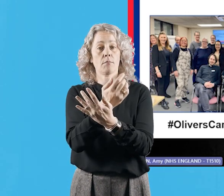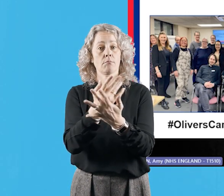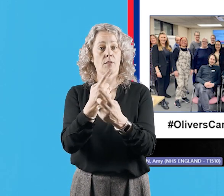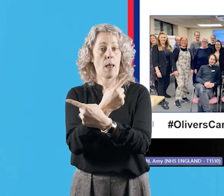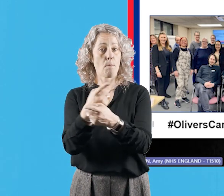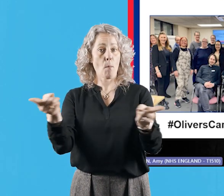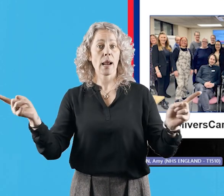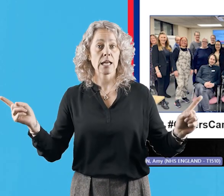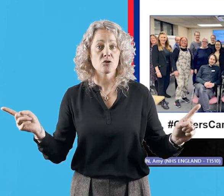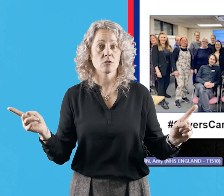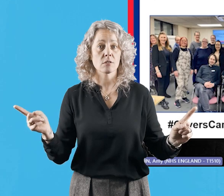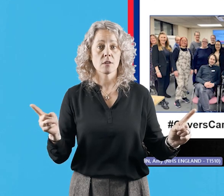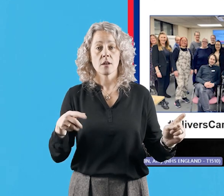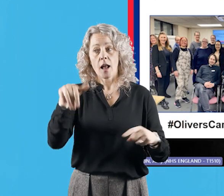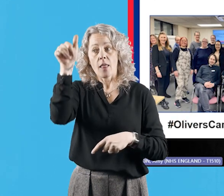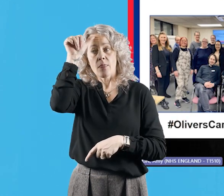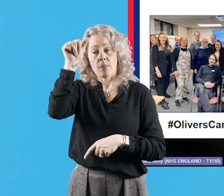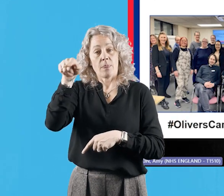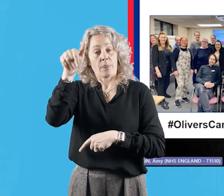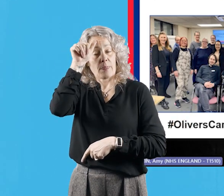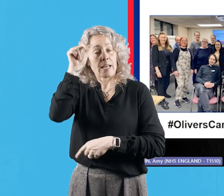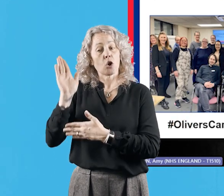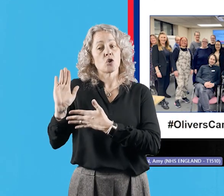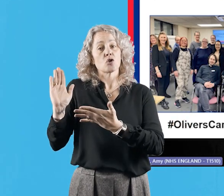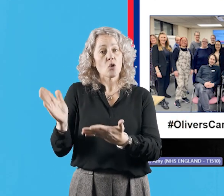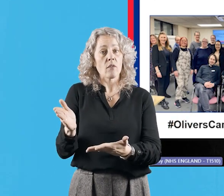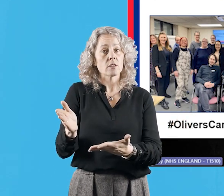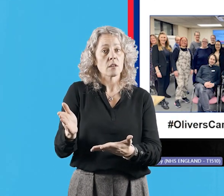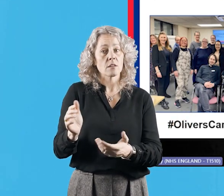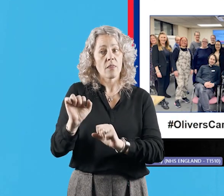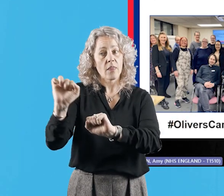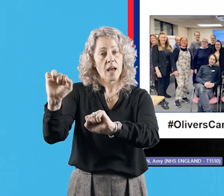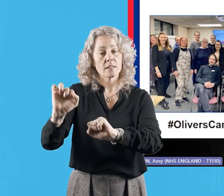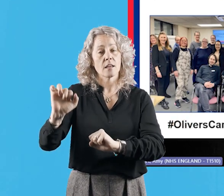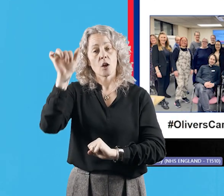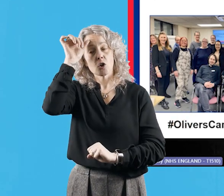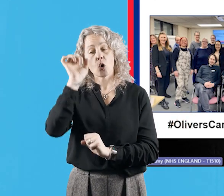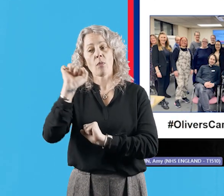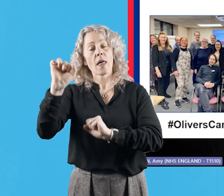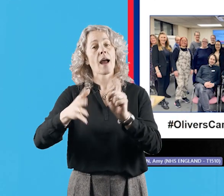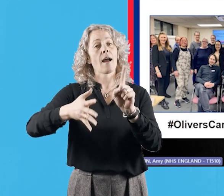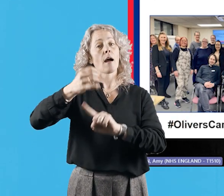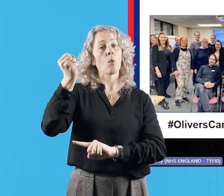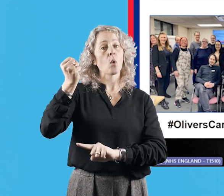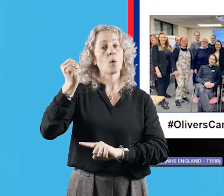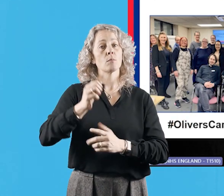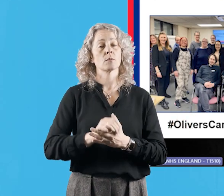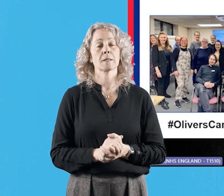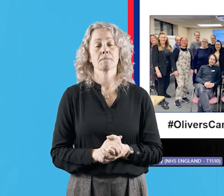population. They know the services they provide. They know their own outcomes and